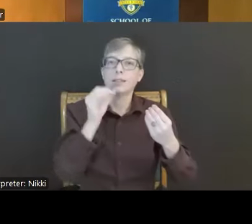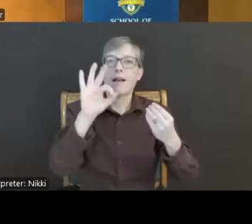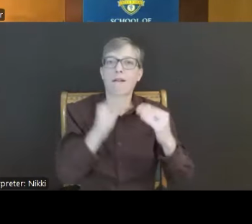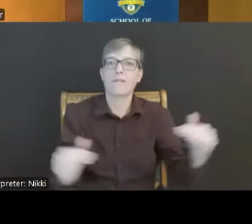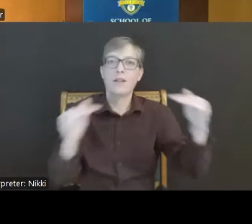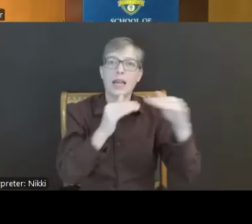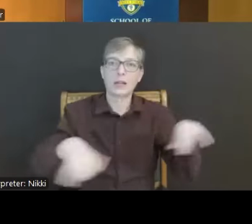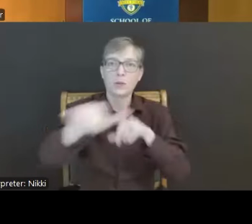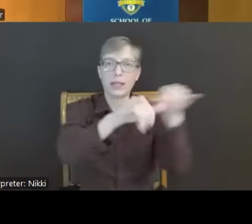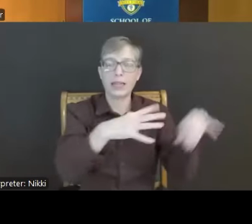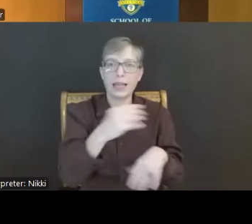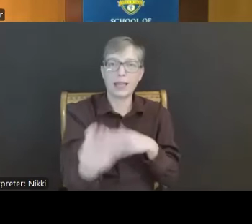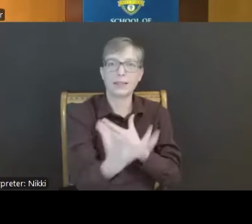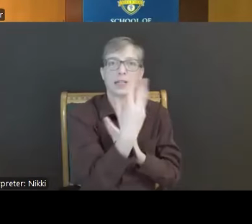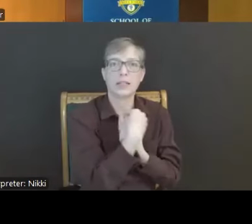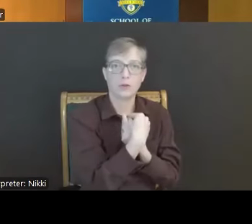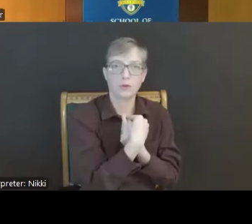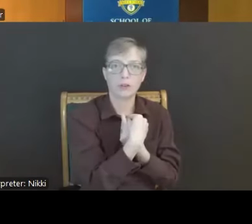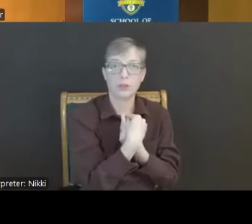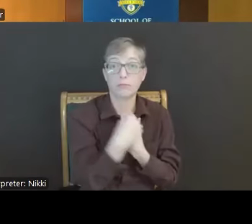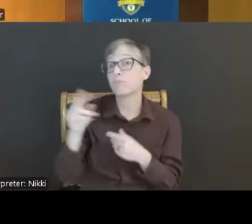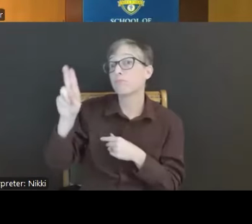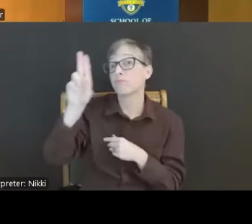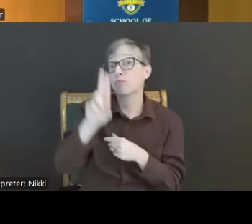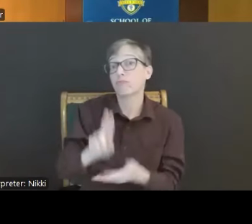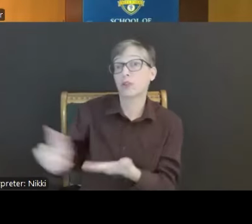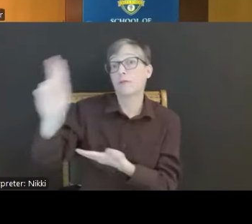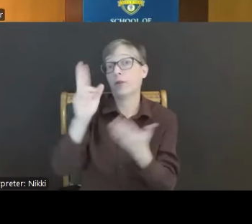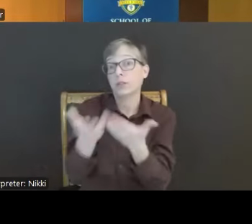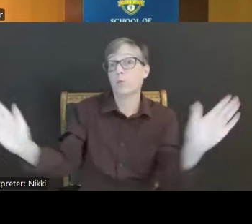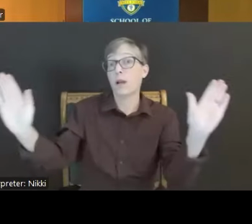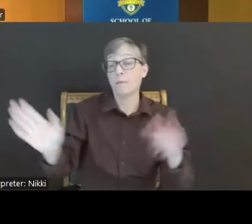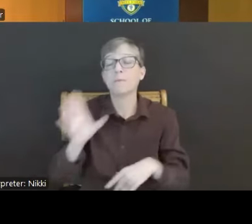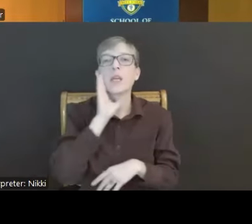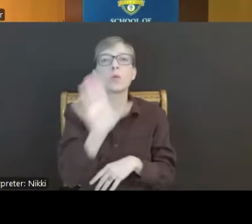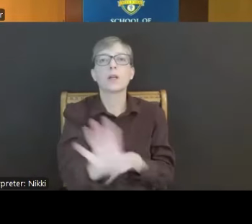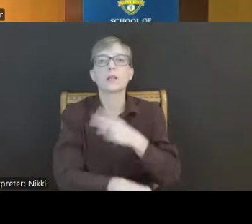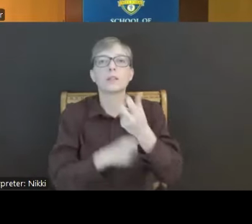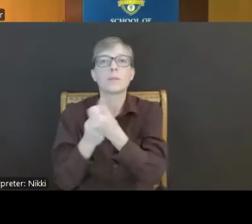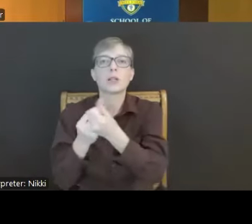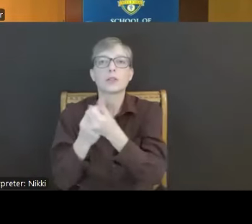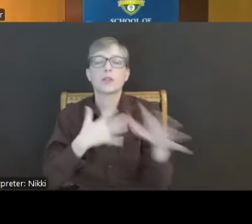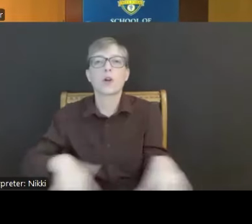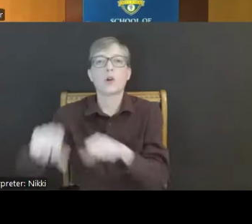across the university will be sponsoring a boundless Conference in October and us